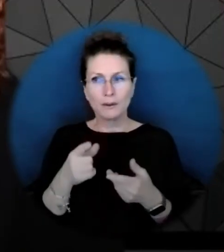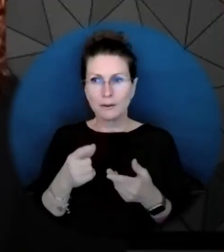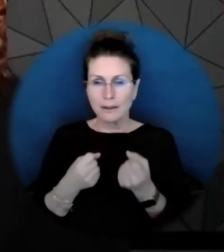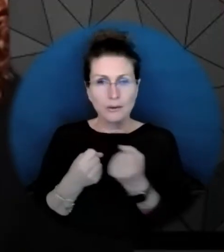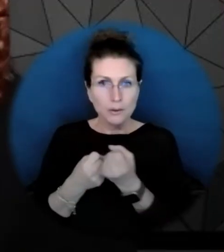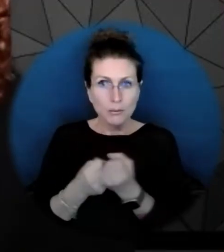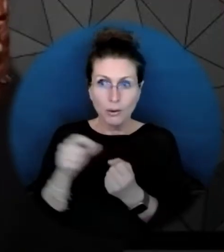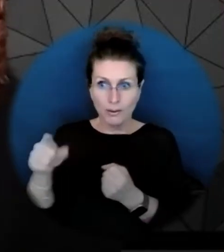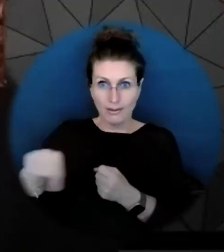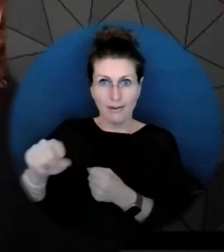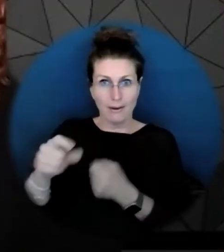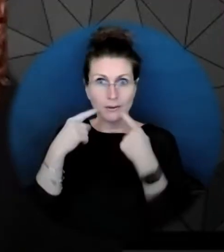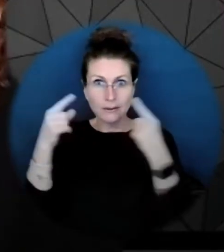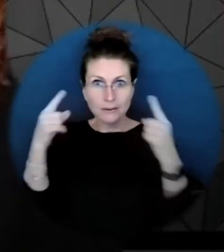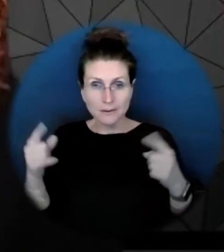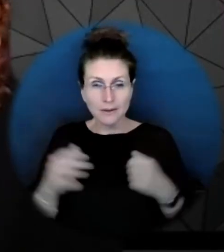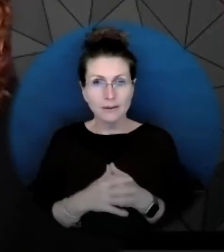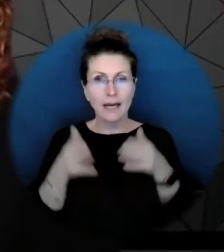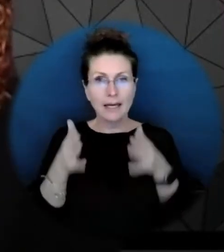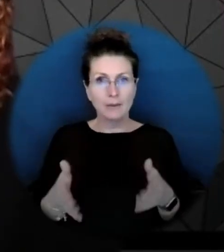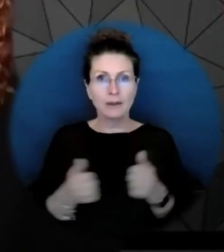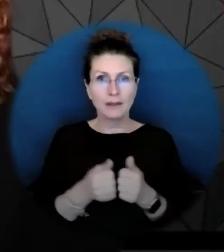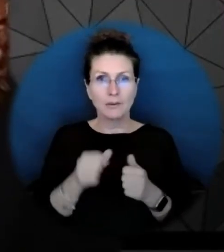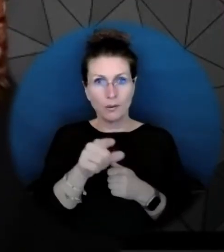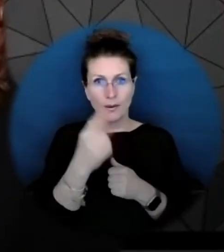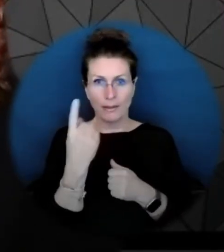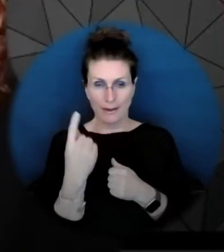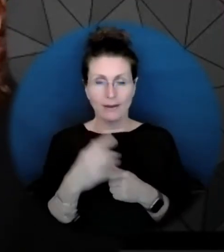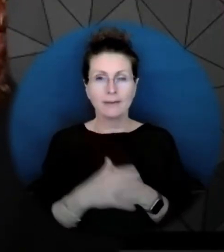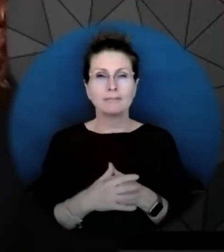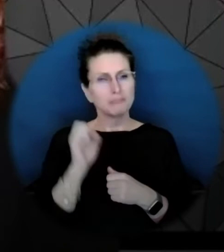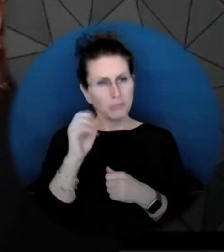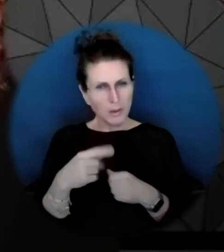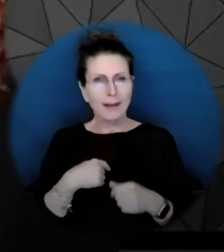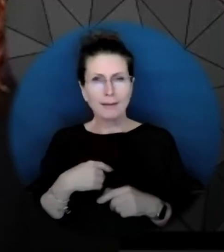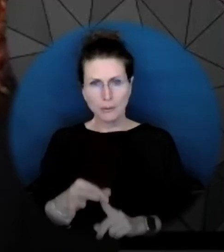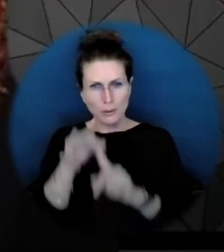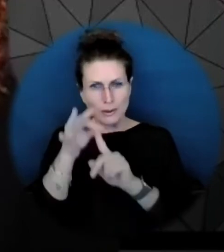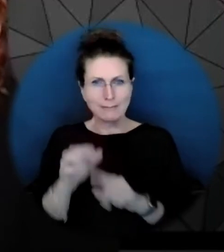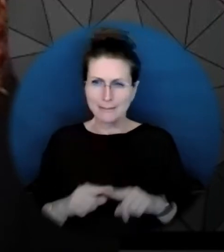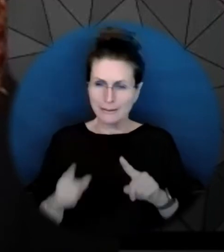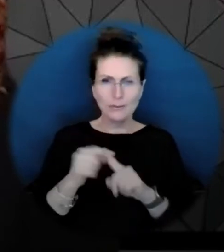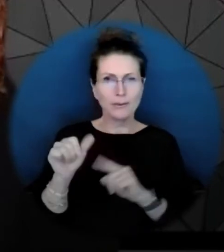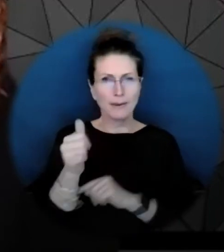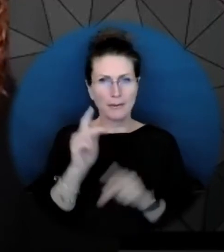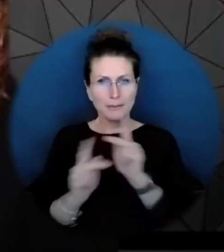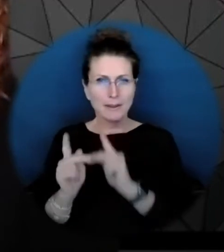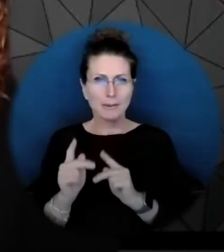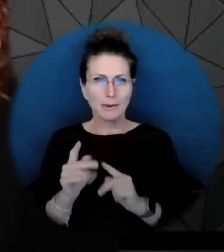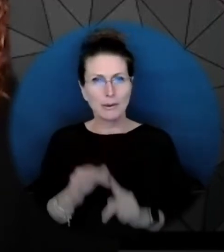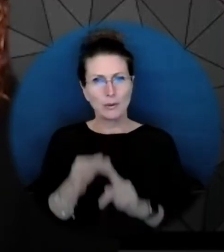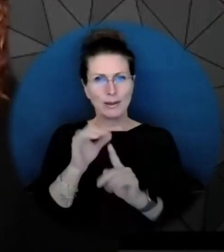And let me leave you with this piece of advice, it is okay to be different from your peers and have your own unique identity.